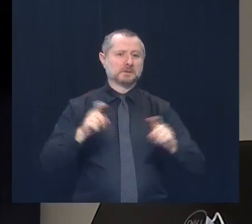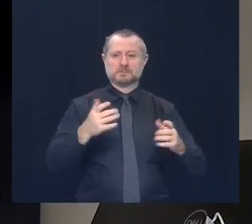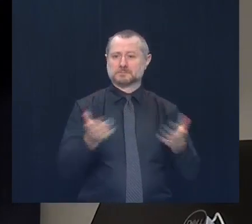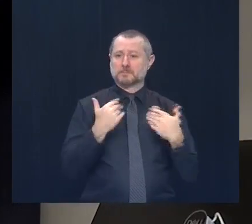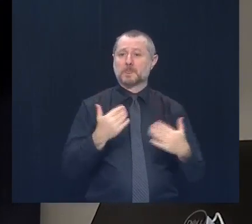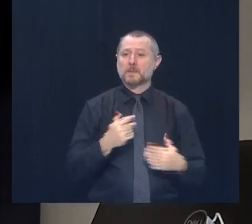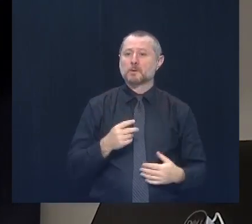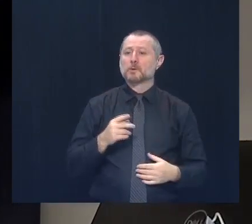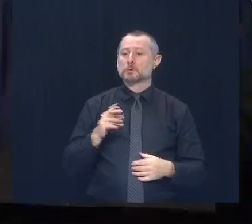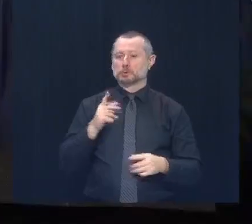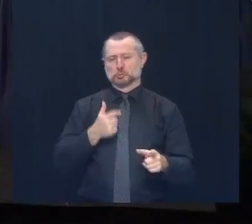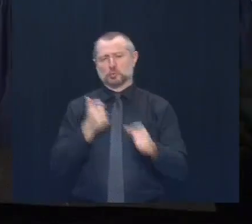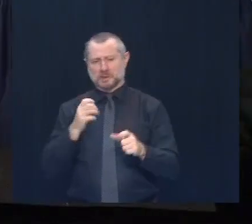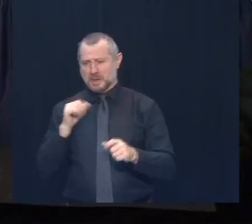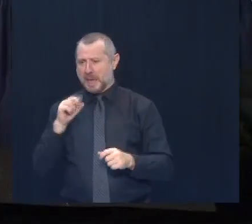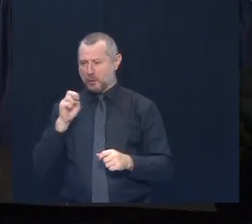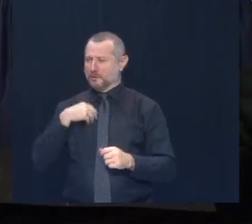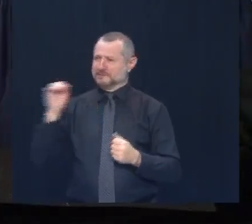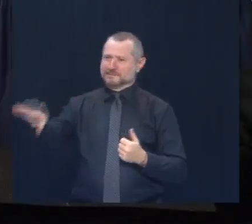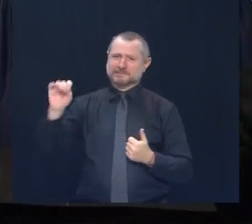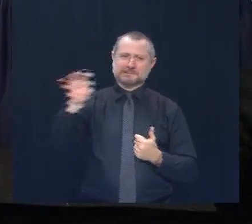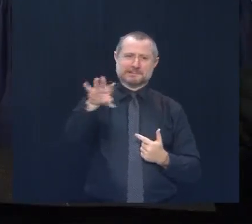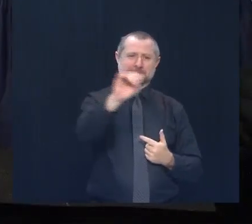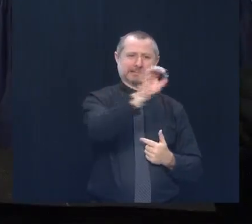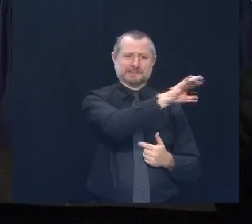WE HAVE SITES COMING BACK TO US